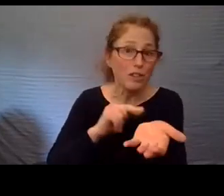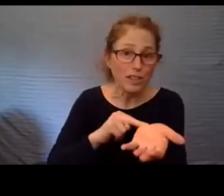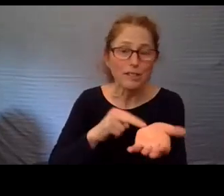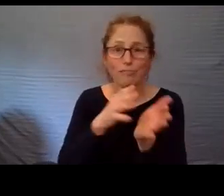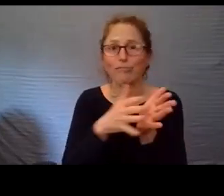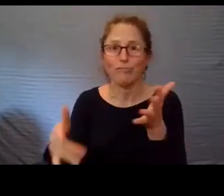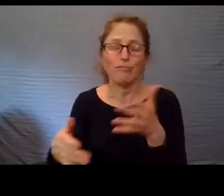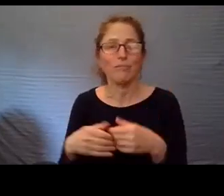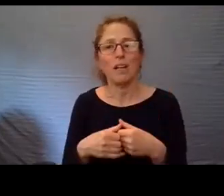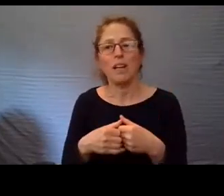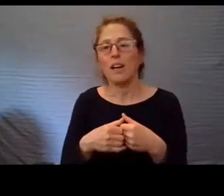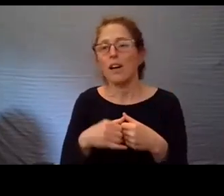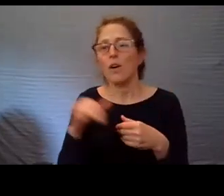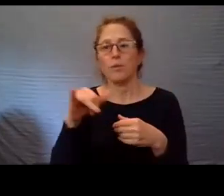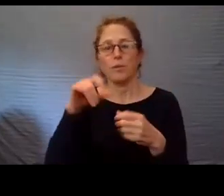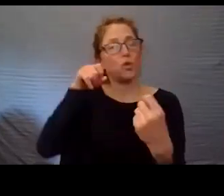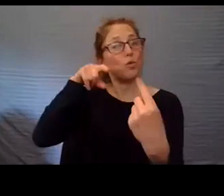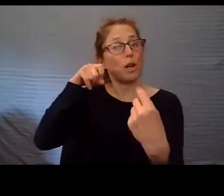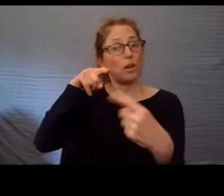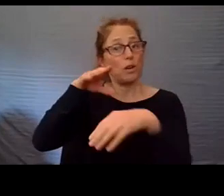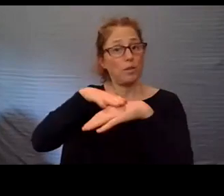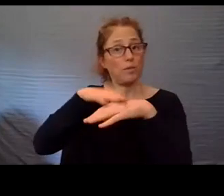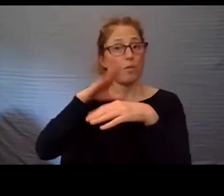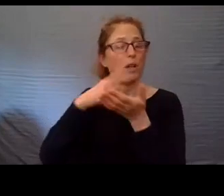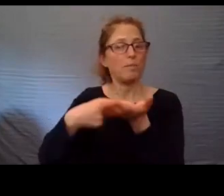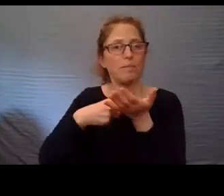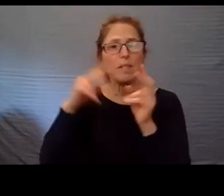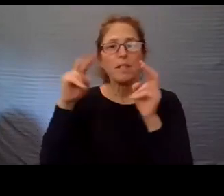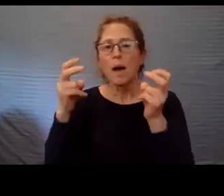Trigger warnings, so everyone is aware, we will be discussing topics like fatphobia,